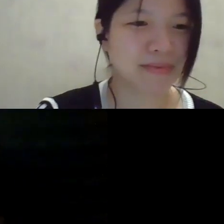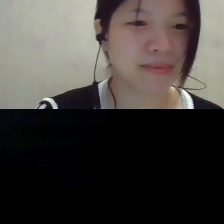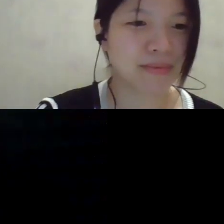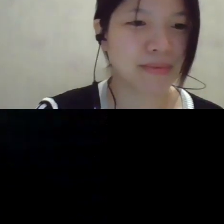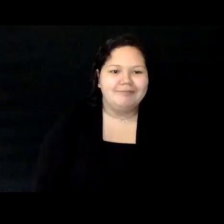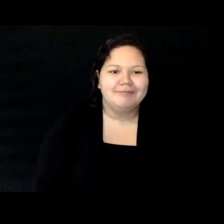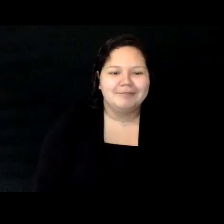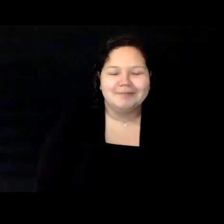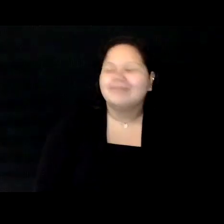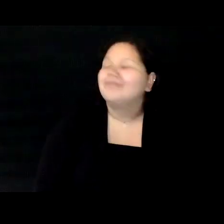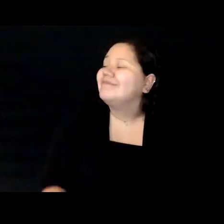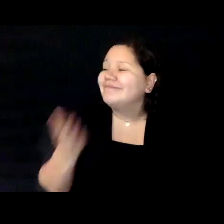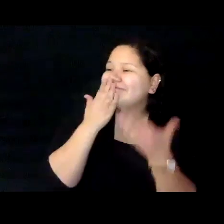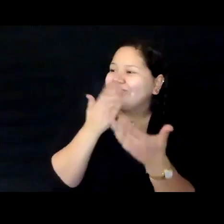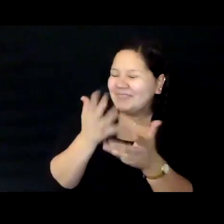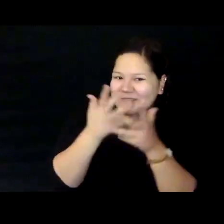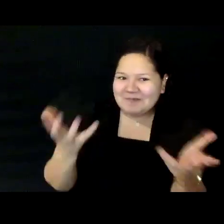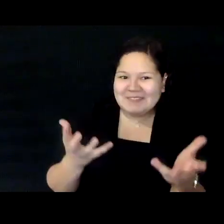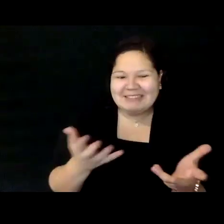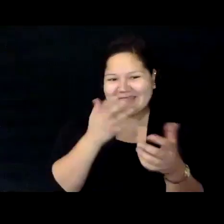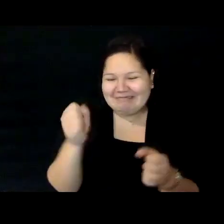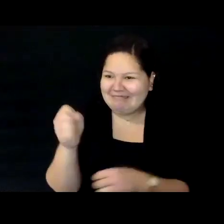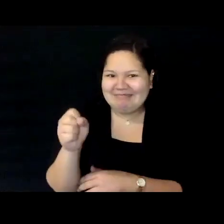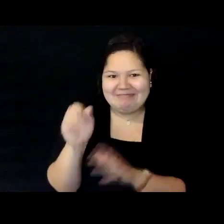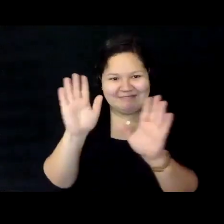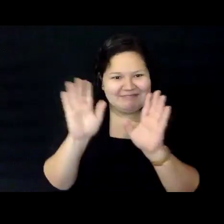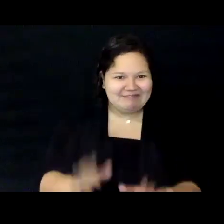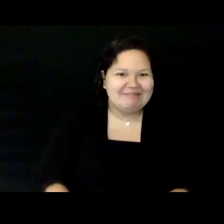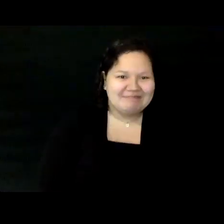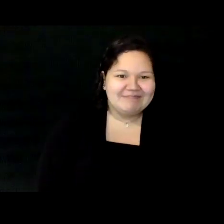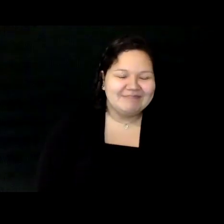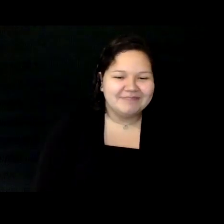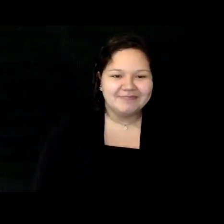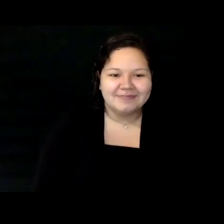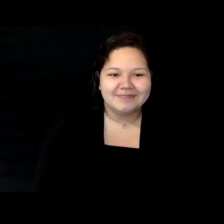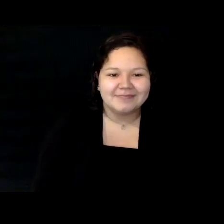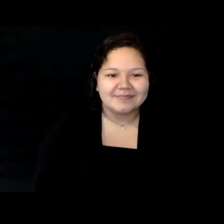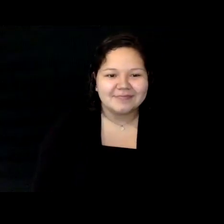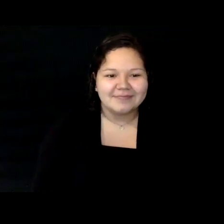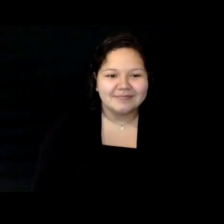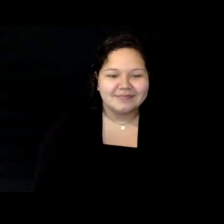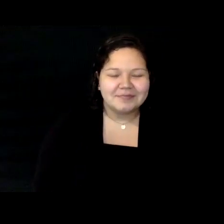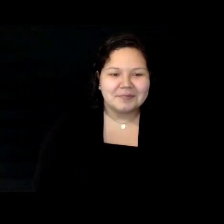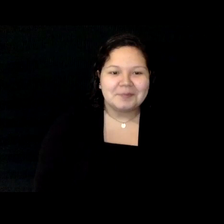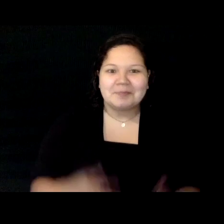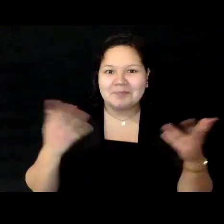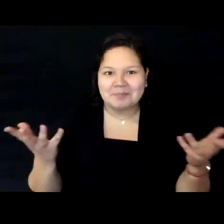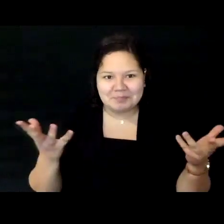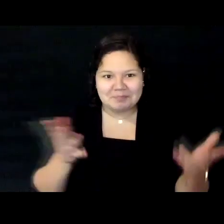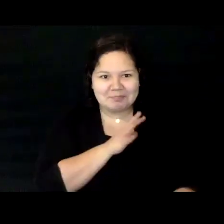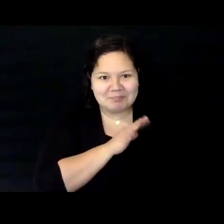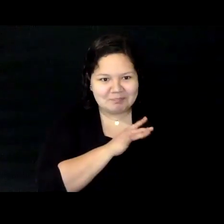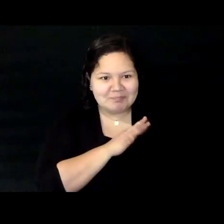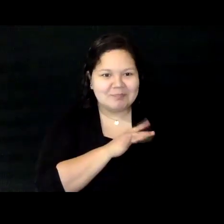Thank you so much for the introductions. Cool. So let's get our screen-share...